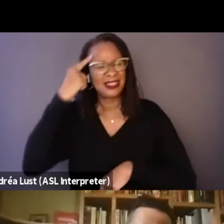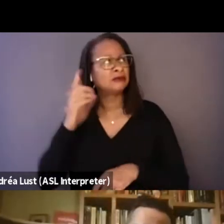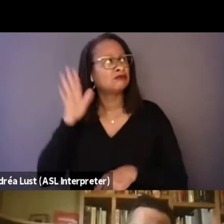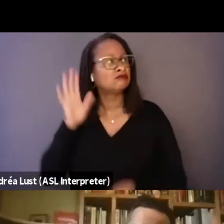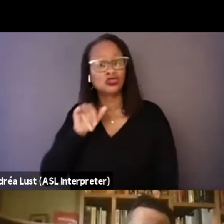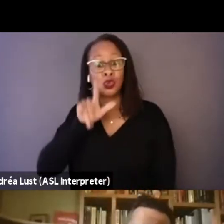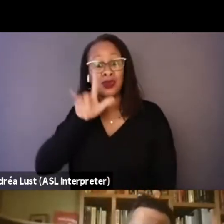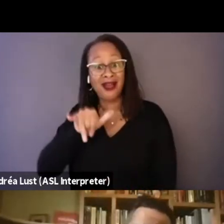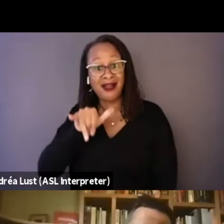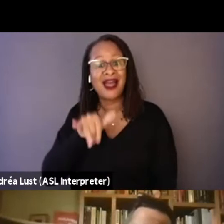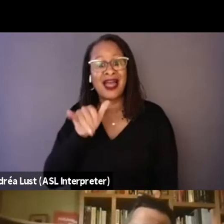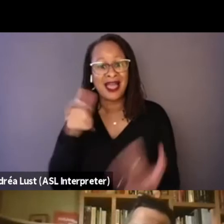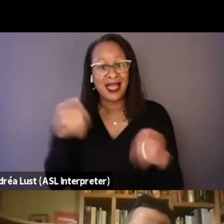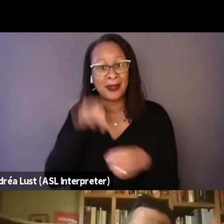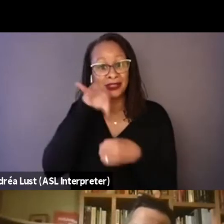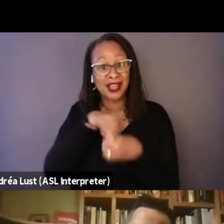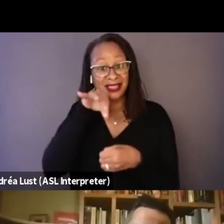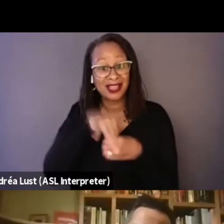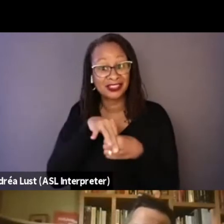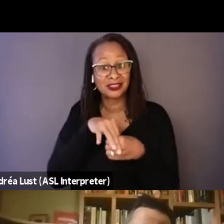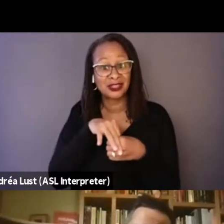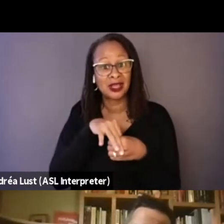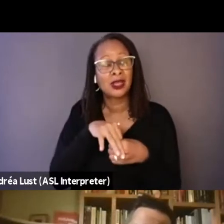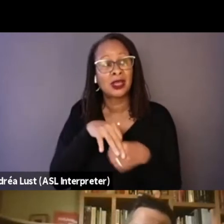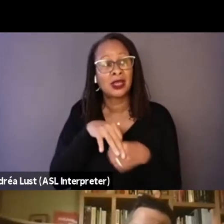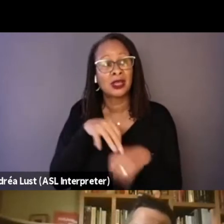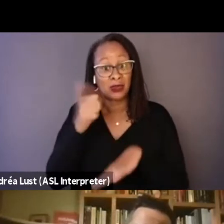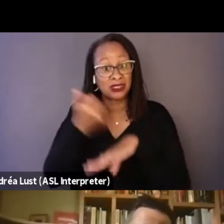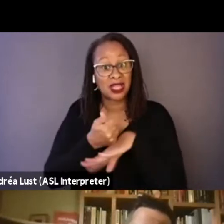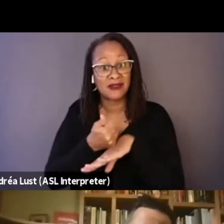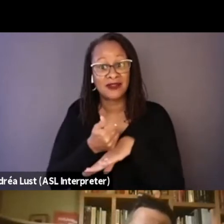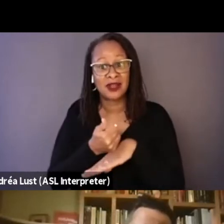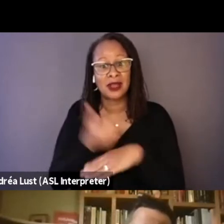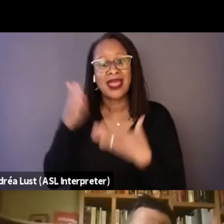and the election was supposed to be in I think by the end of October or November.